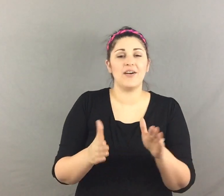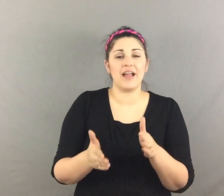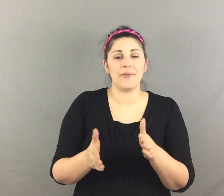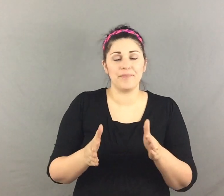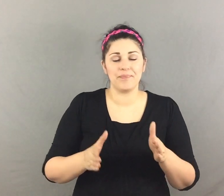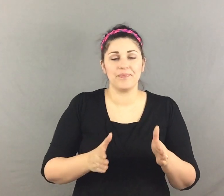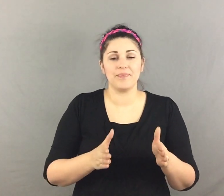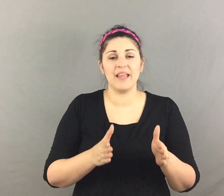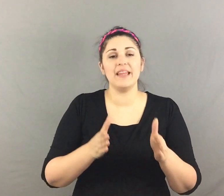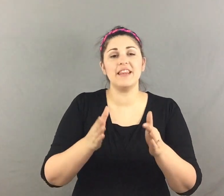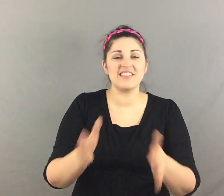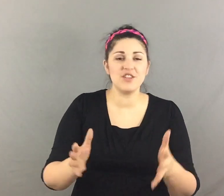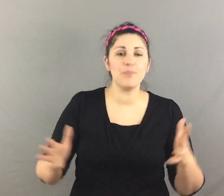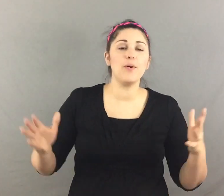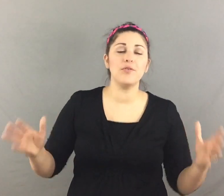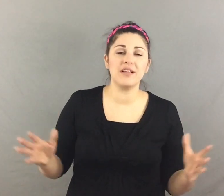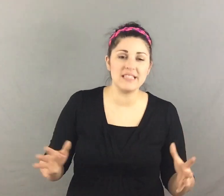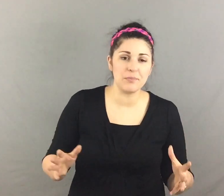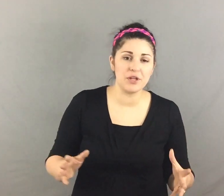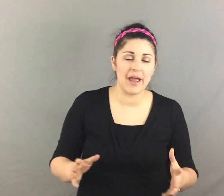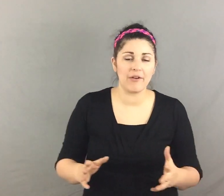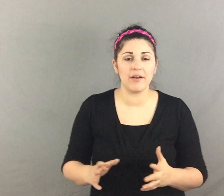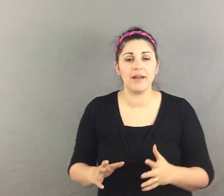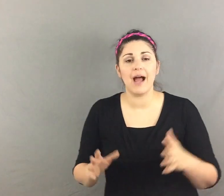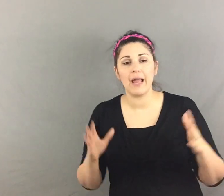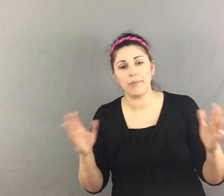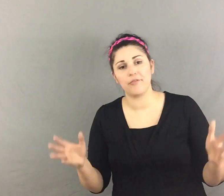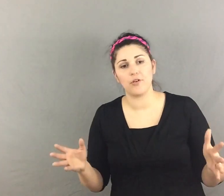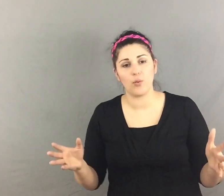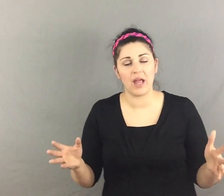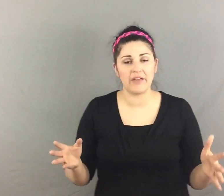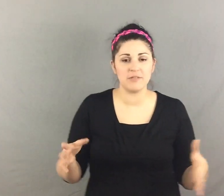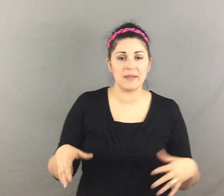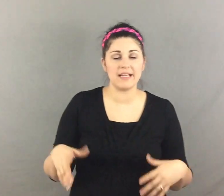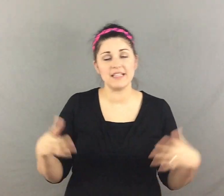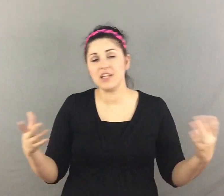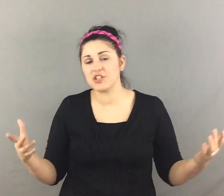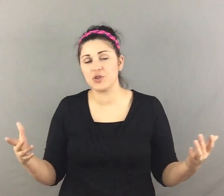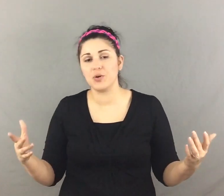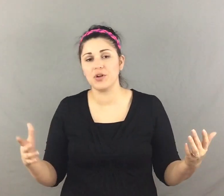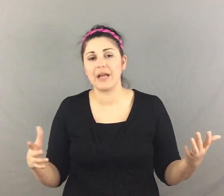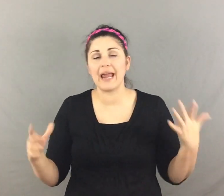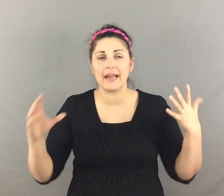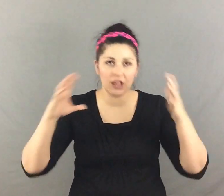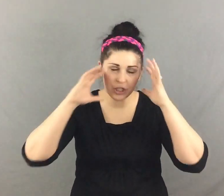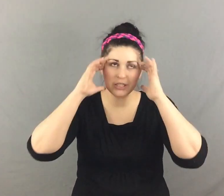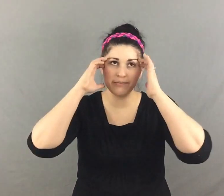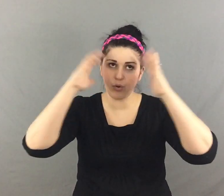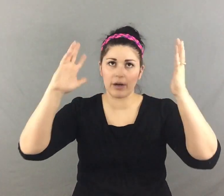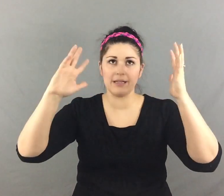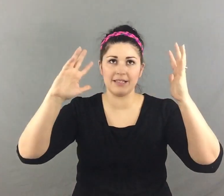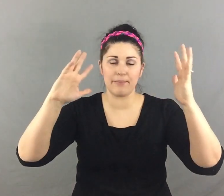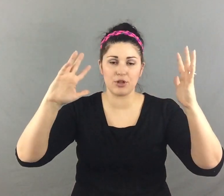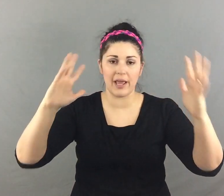okay, this is, they're both conceptually accurate. I prefer the waves because it looks cooler and it looks more conceptually